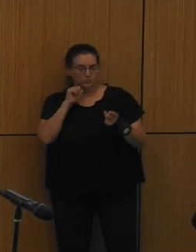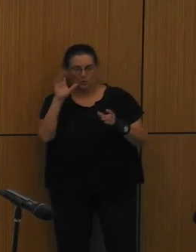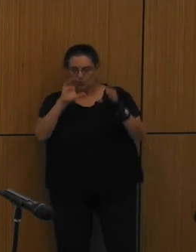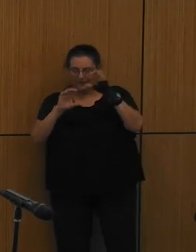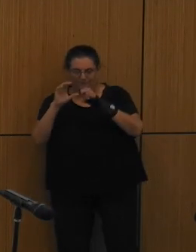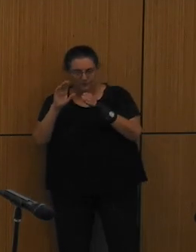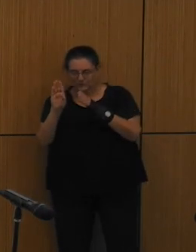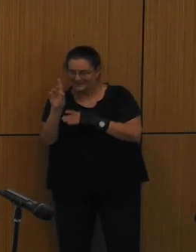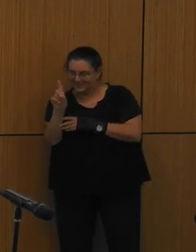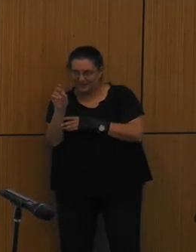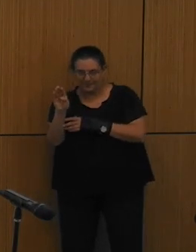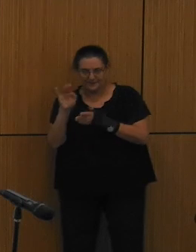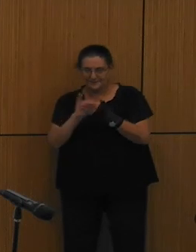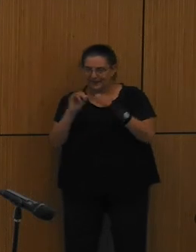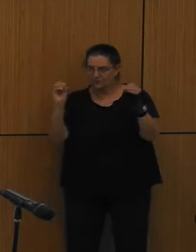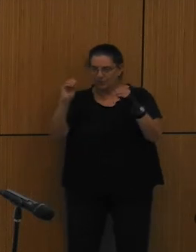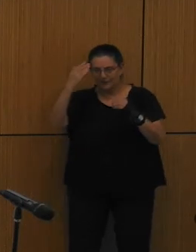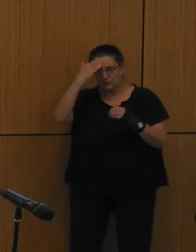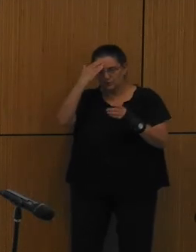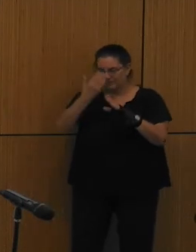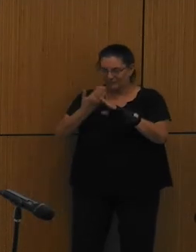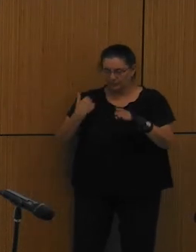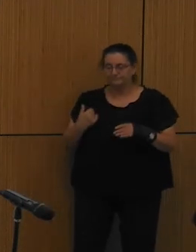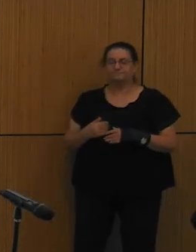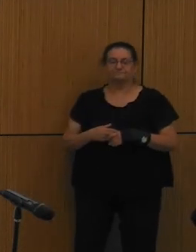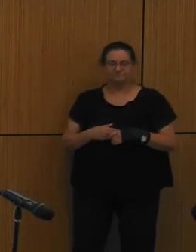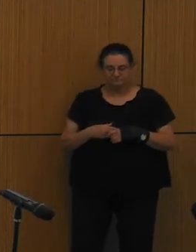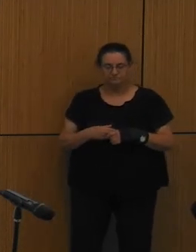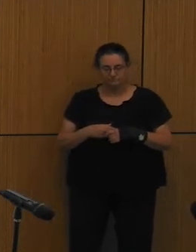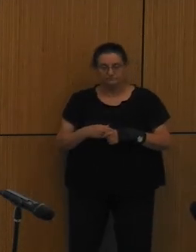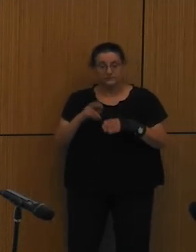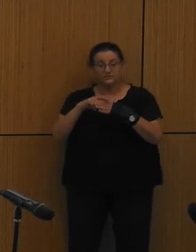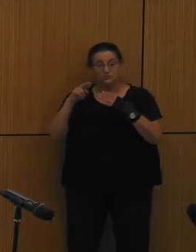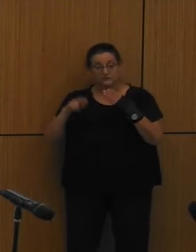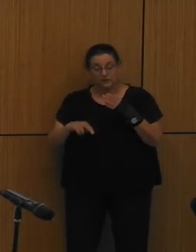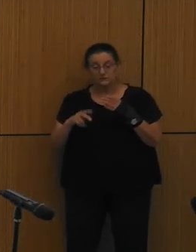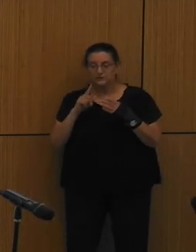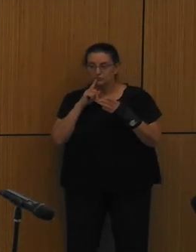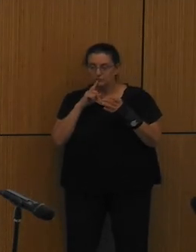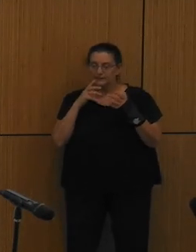It was a true unknown that nobody had ever found. And, it turns out that it's present in huge amounts in the environment.